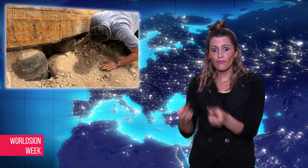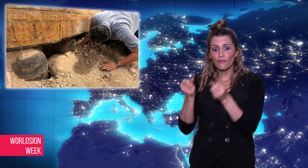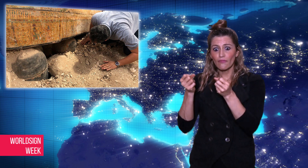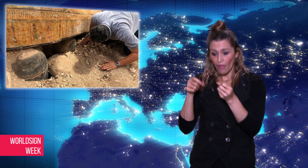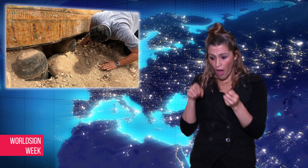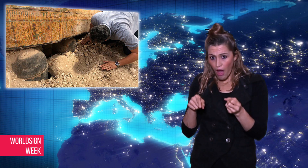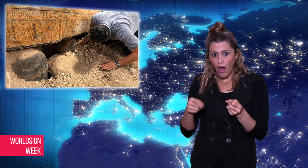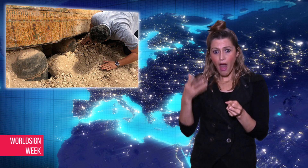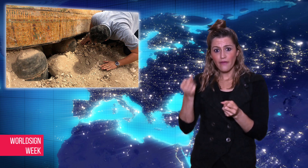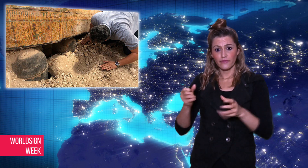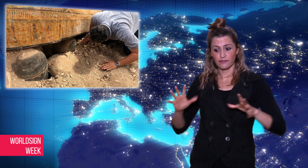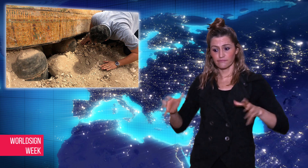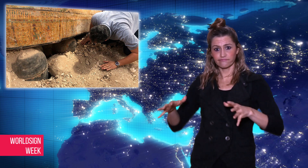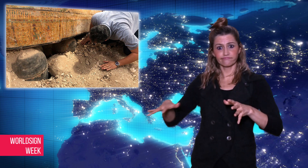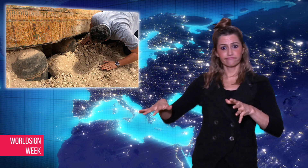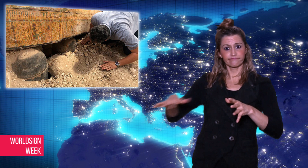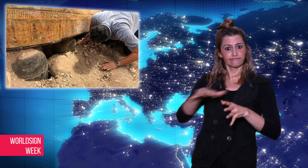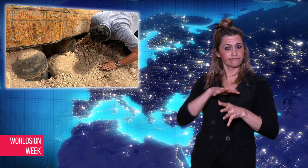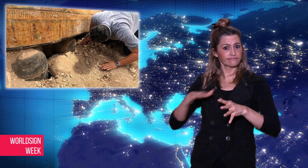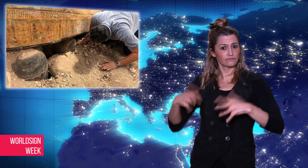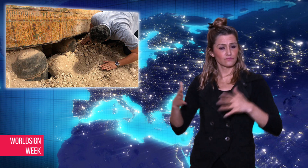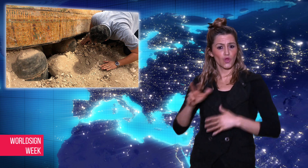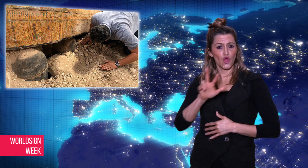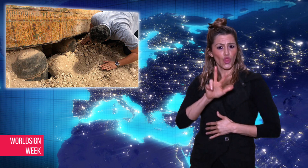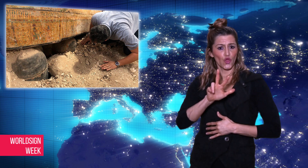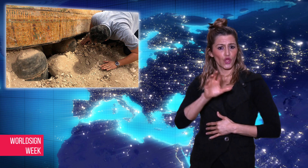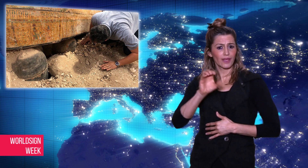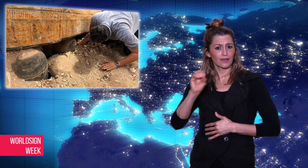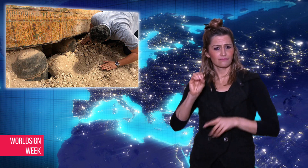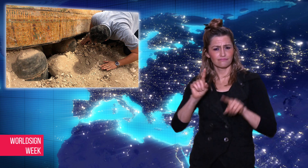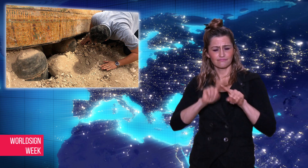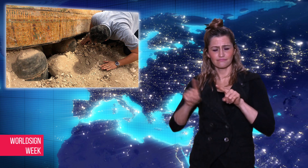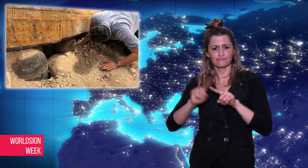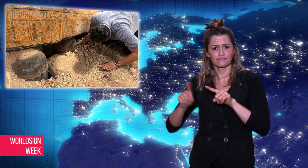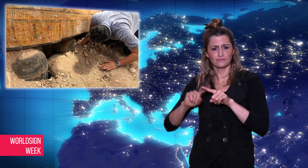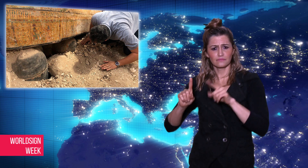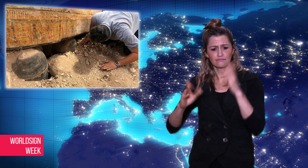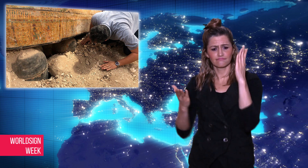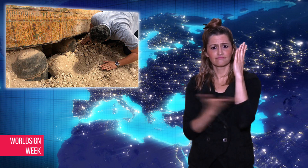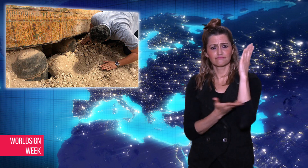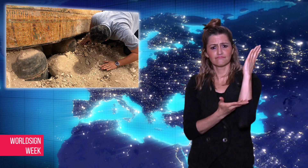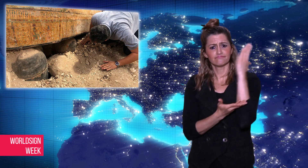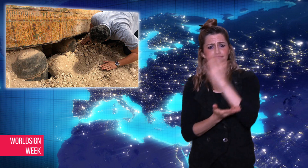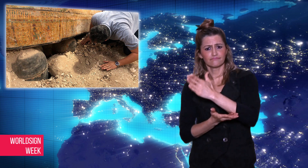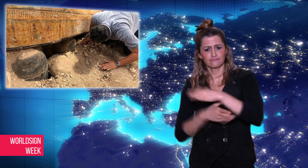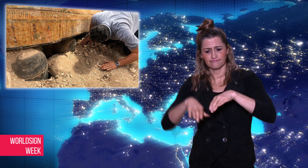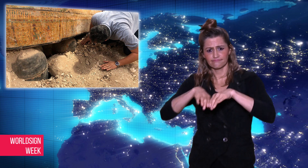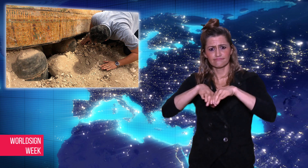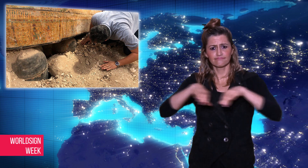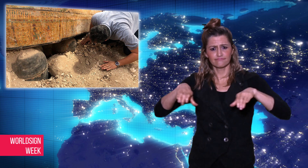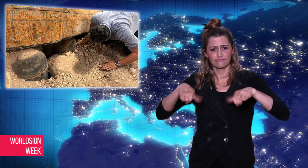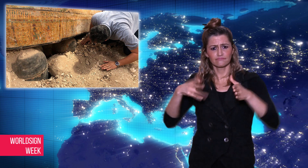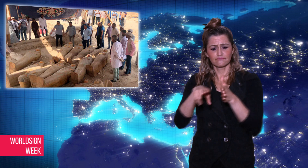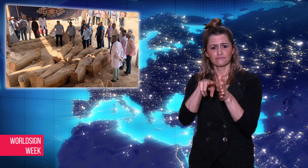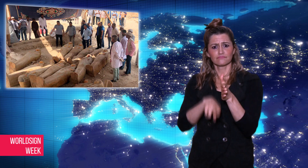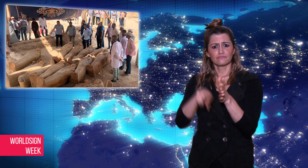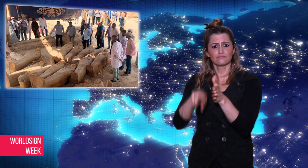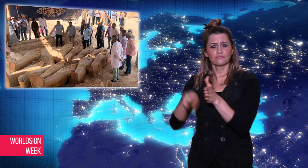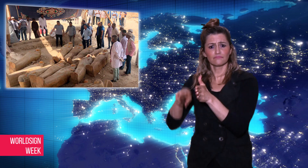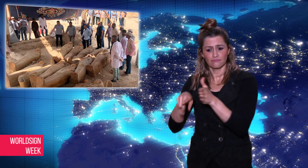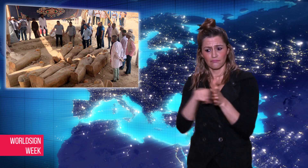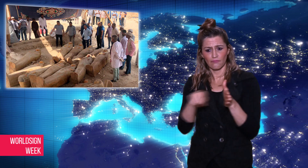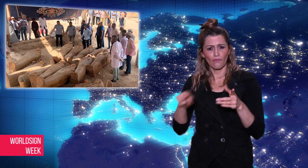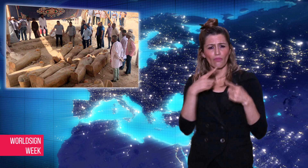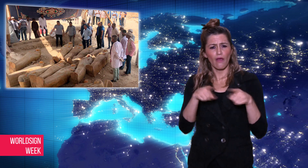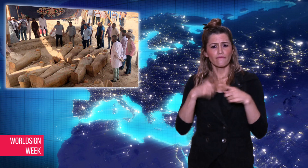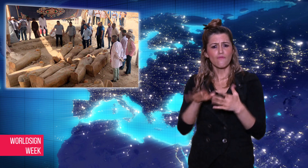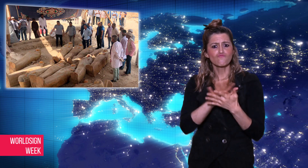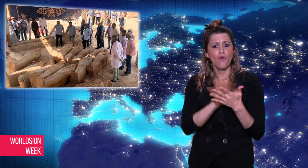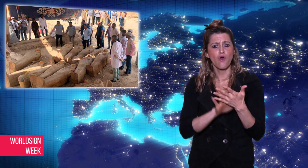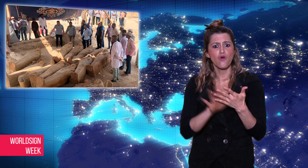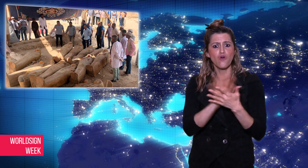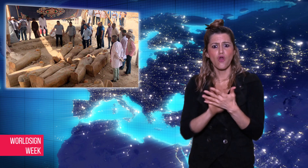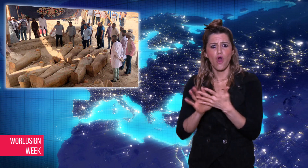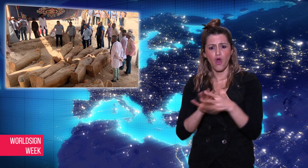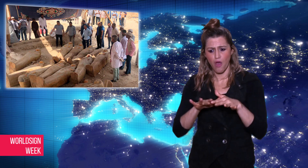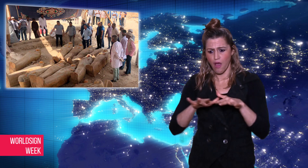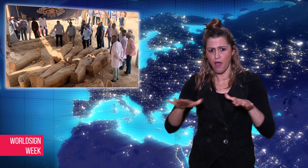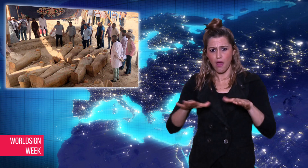group of 30 colored wooden coffins in an ancient